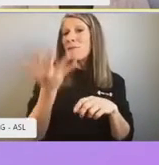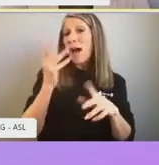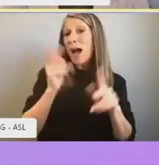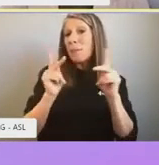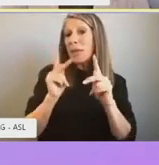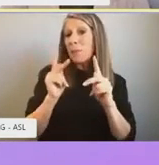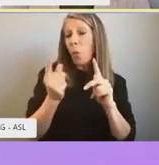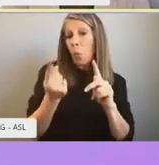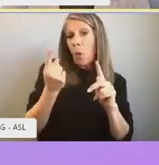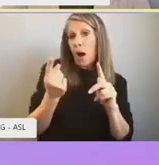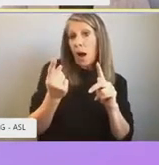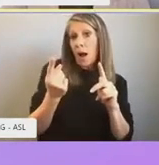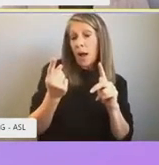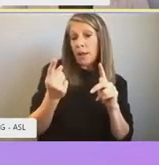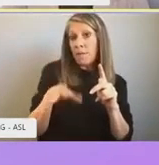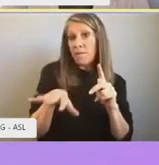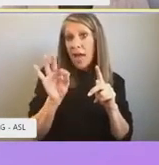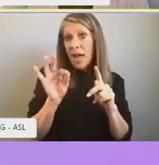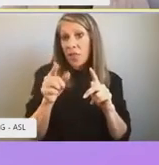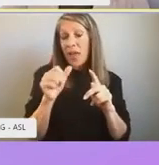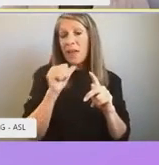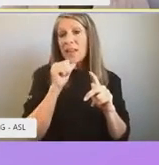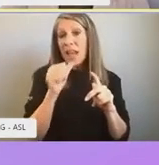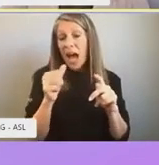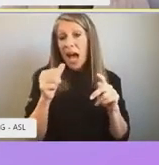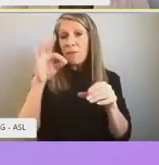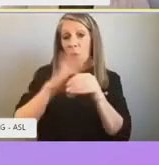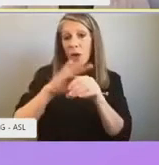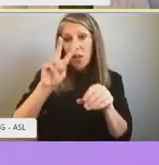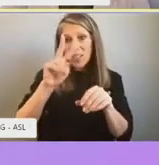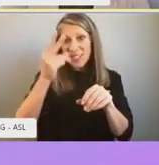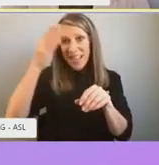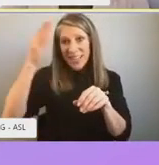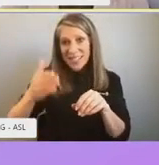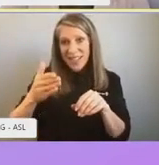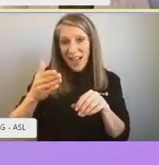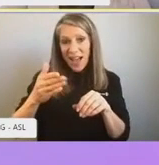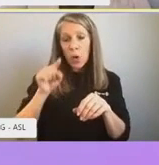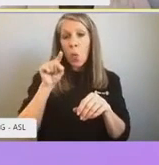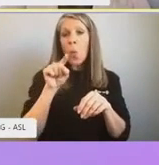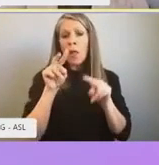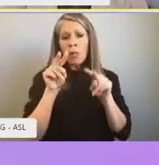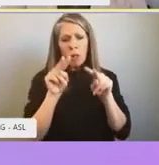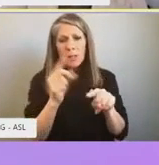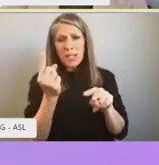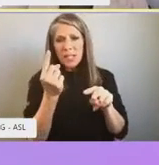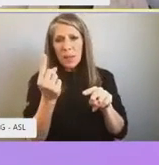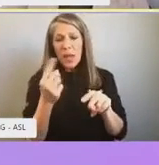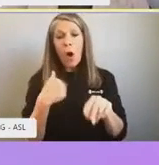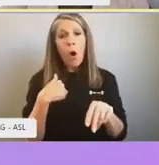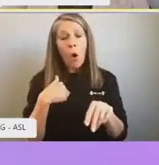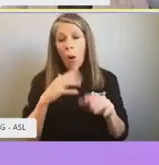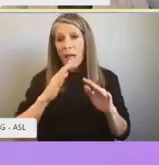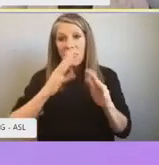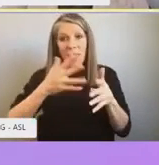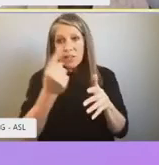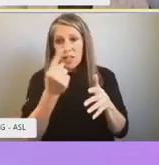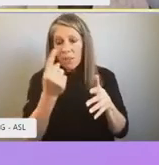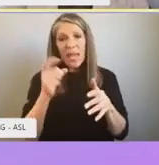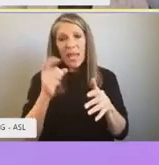were doing, and we could see that people were scanning through and looking at it, and we know they found problems because one discovered they had had not voted on the